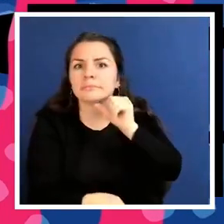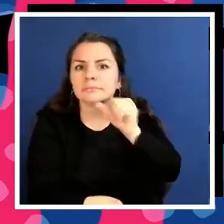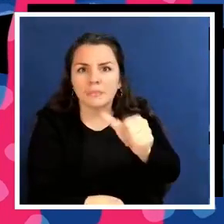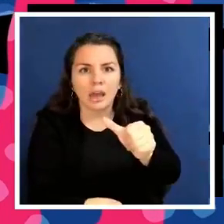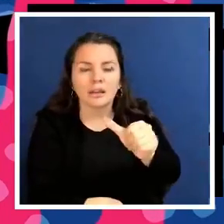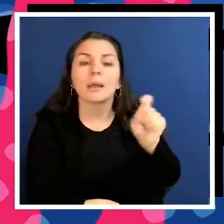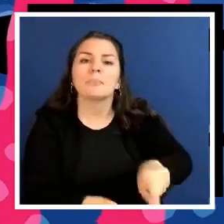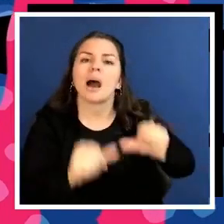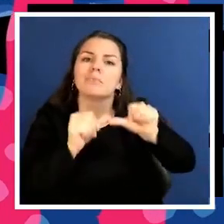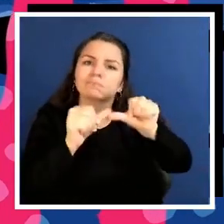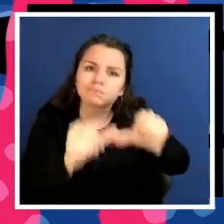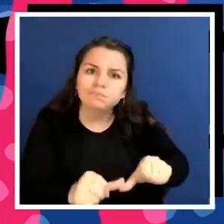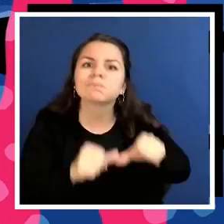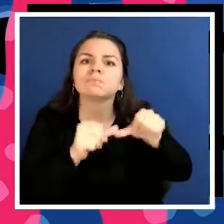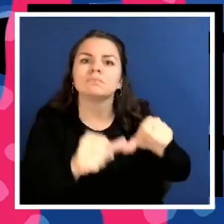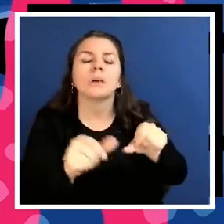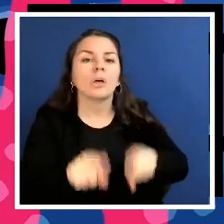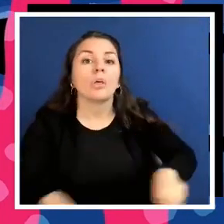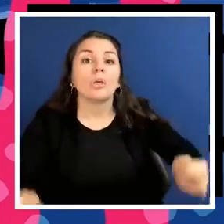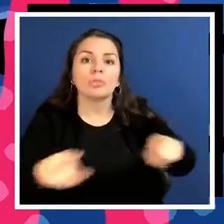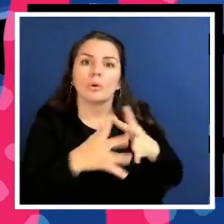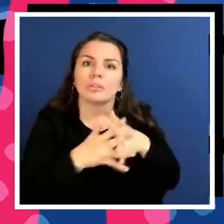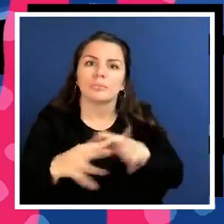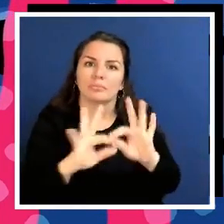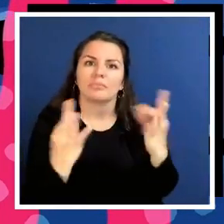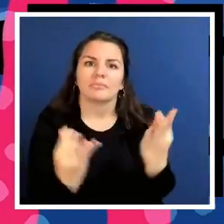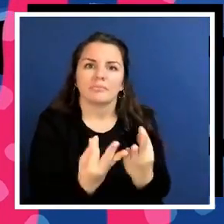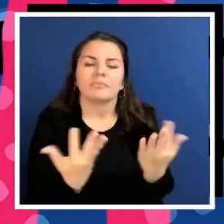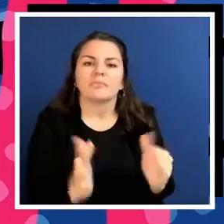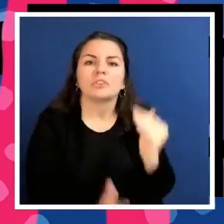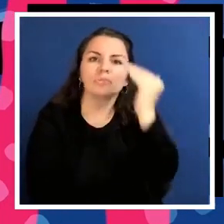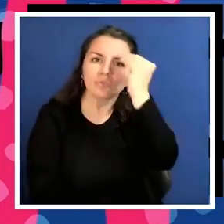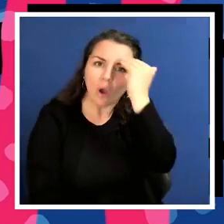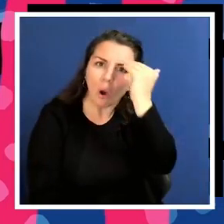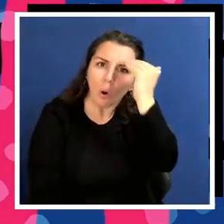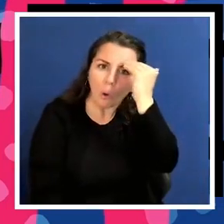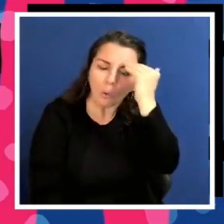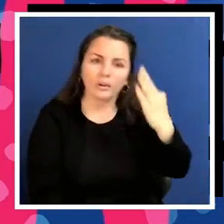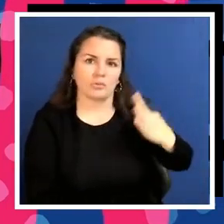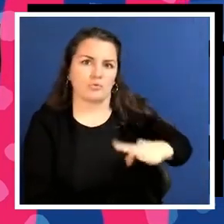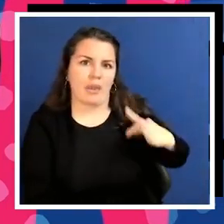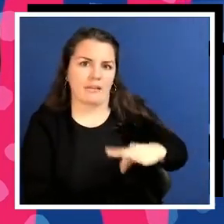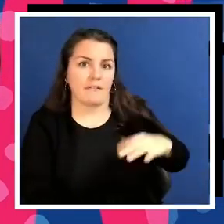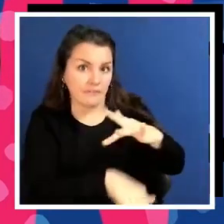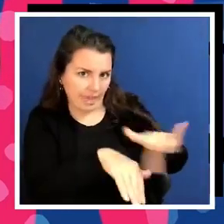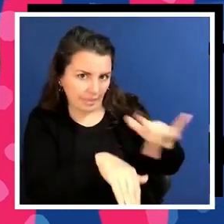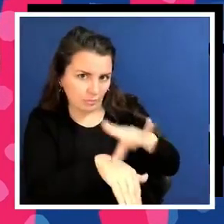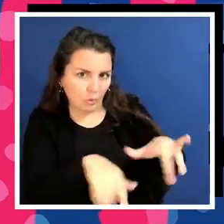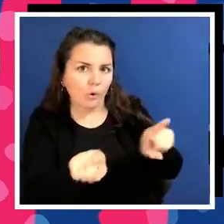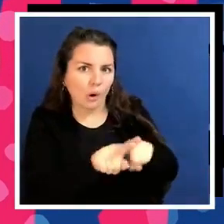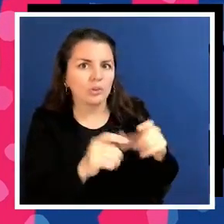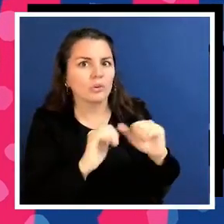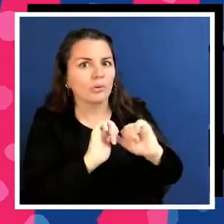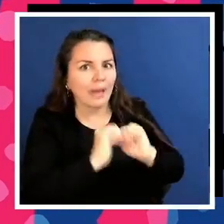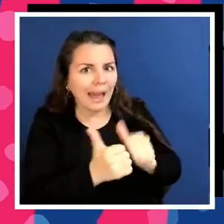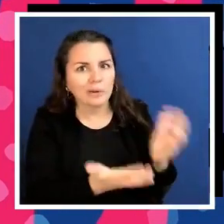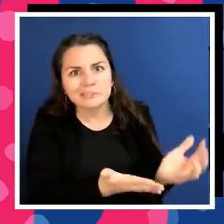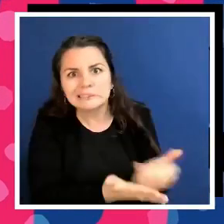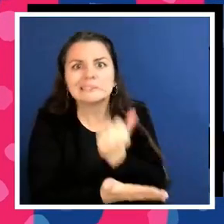AS WE CELEBRATE, LET US ALSO REMEMBER OUR WORK IS NOT YET FINISHED.